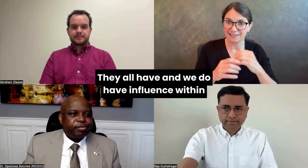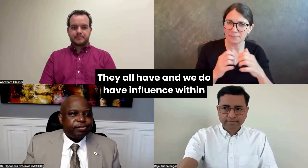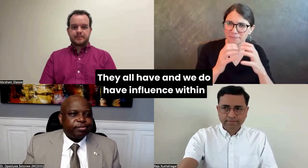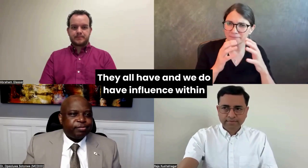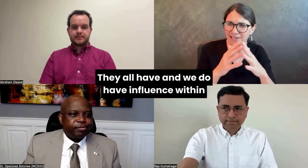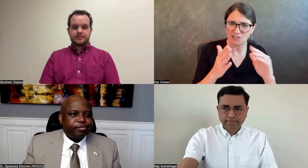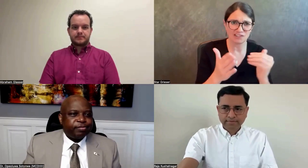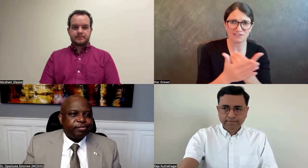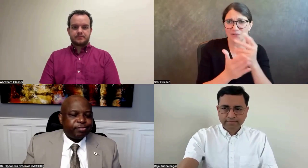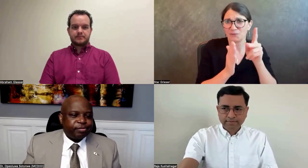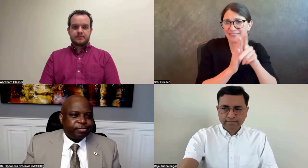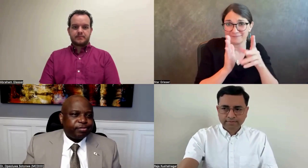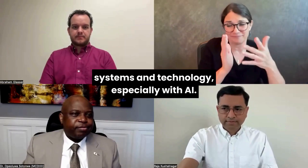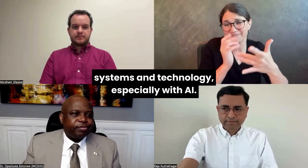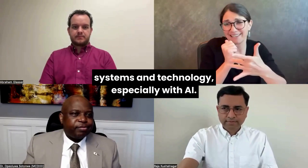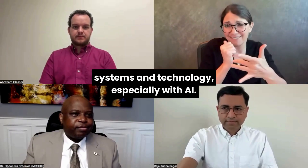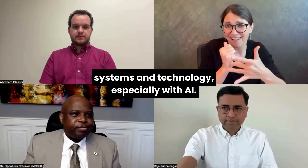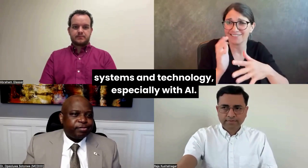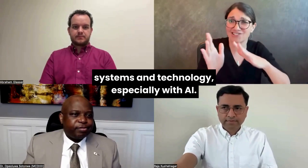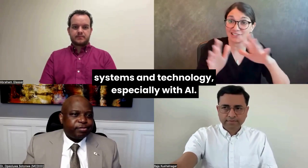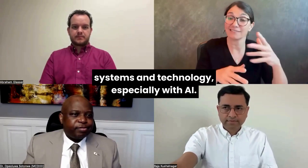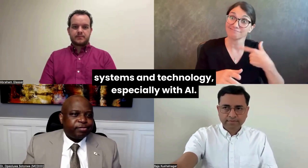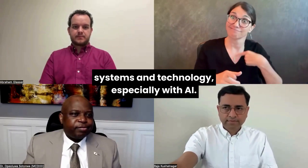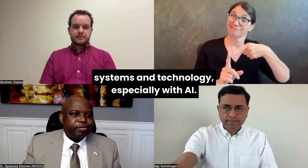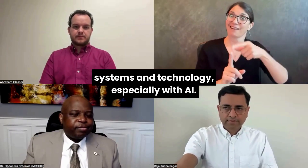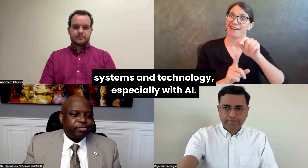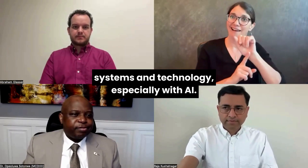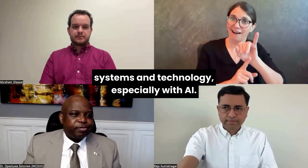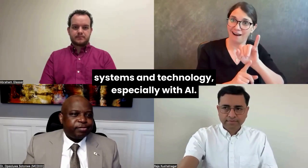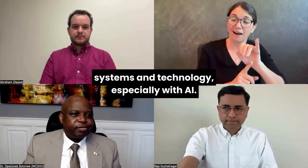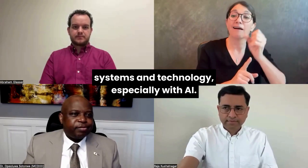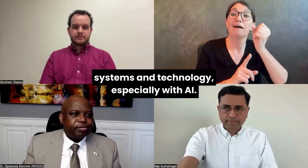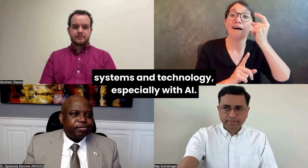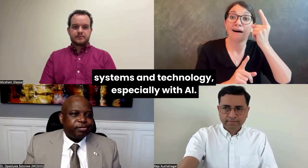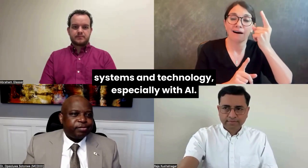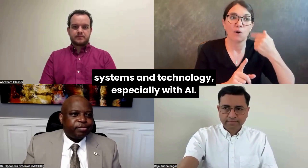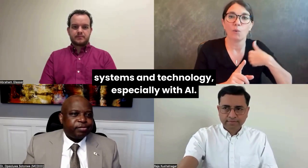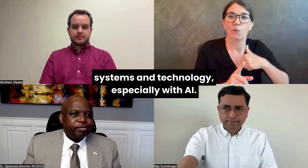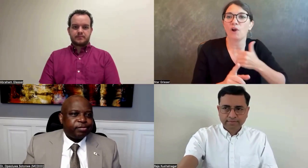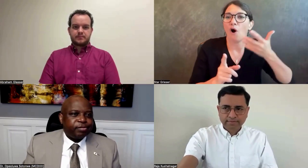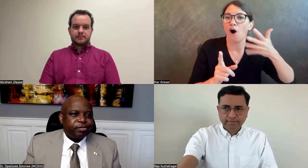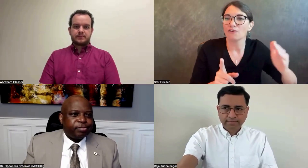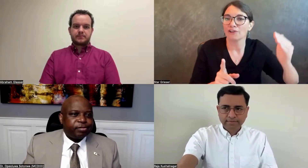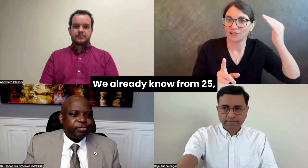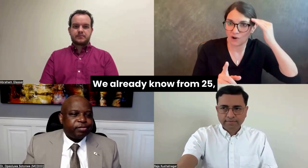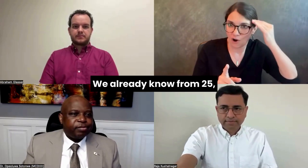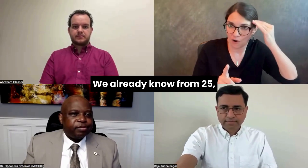systems and technology, especially with AI. We already know from 25,